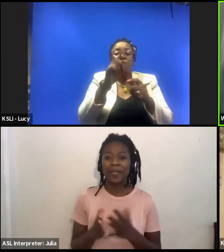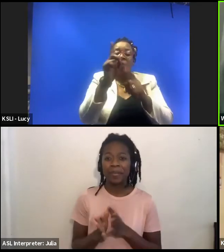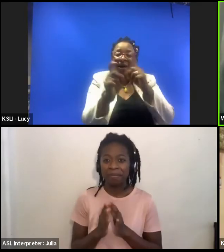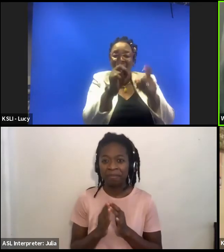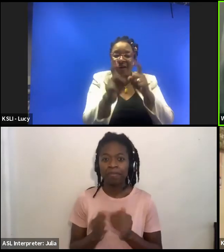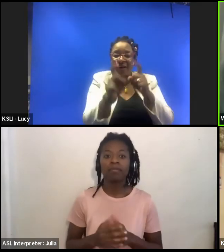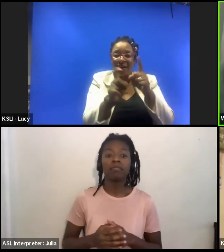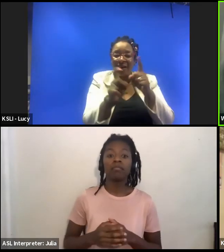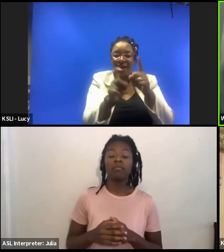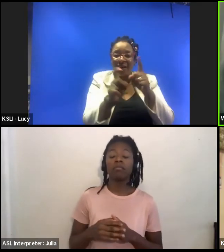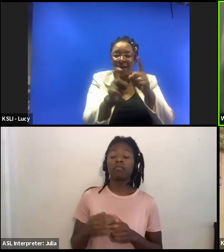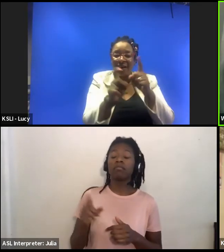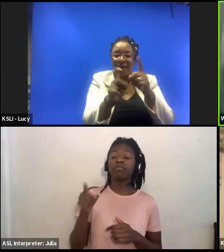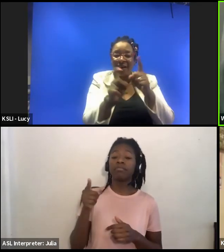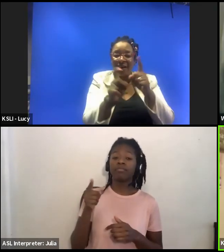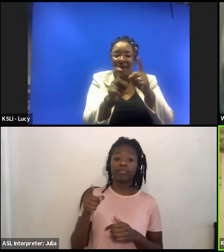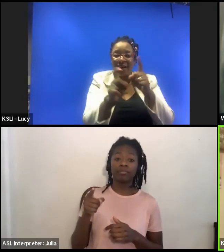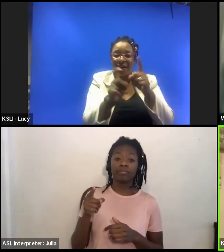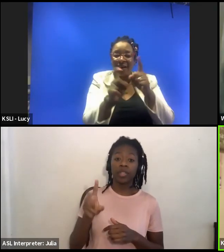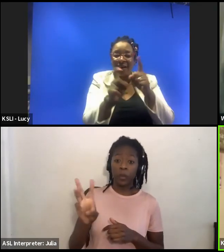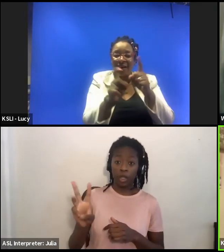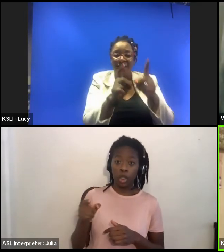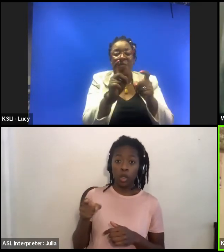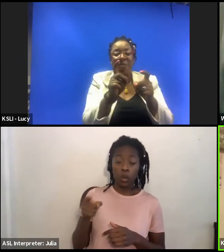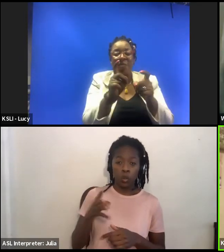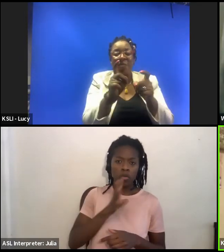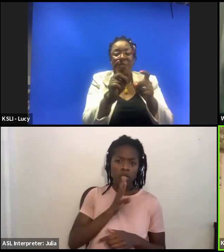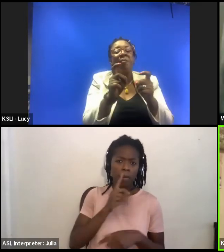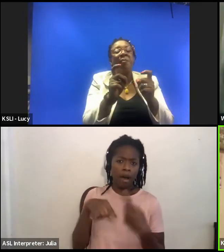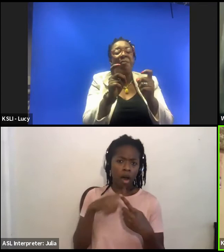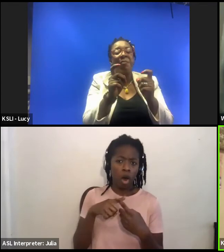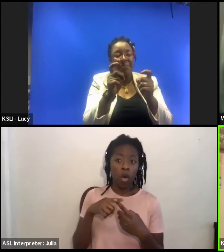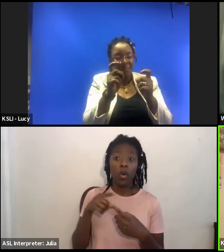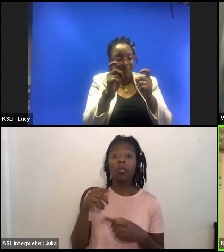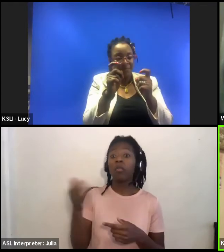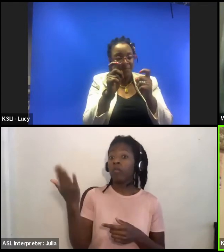So Wanjiku you spoke about kind of your transition from being an actor into directing.